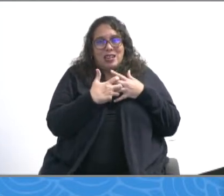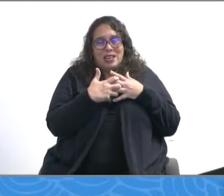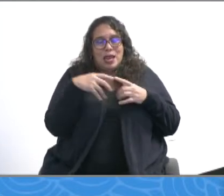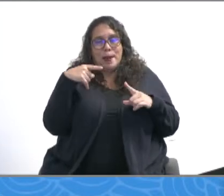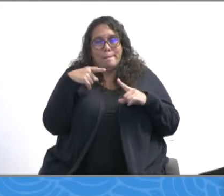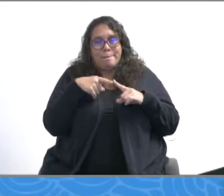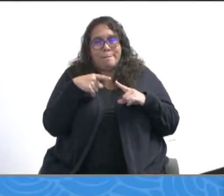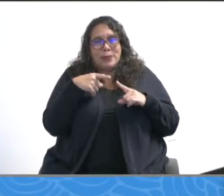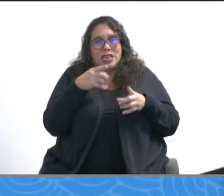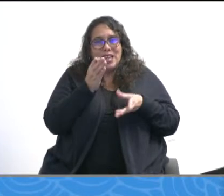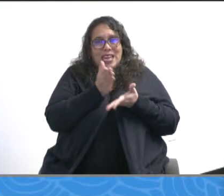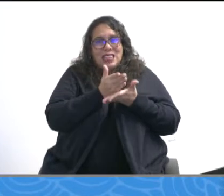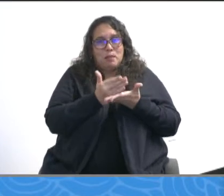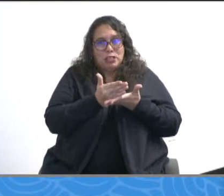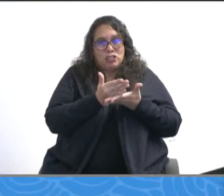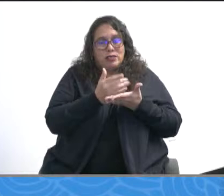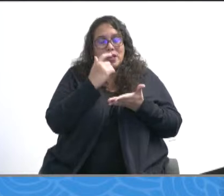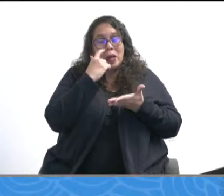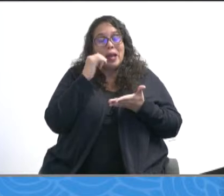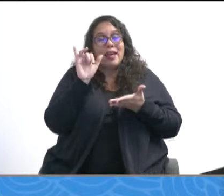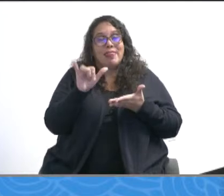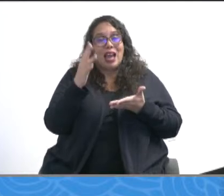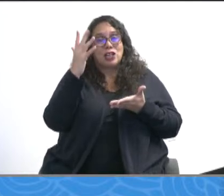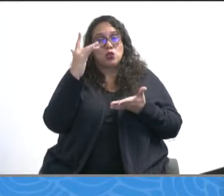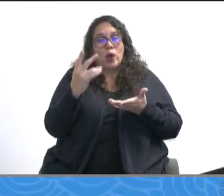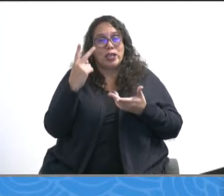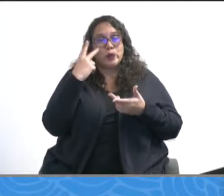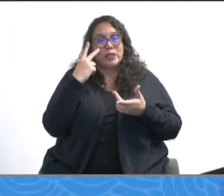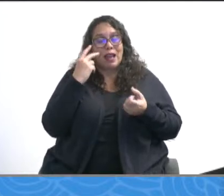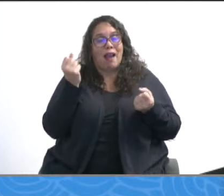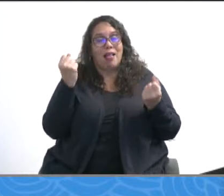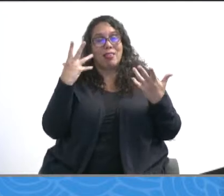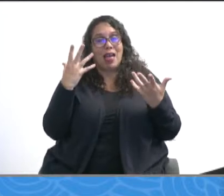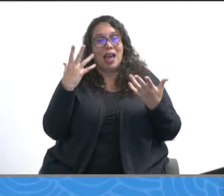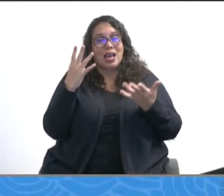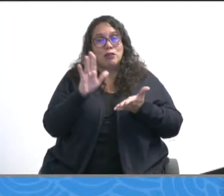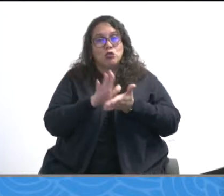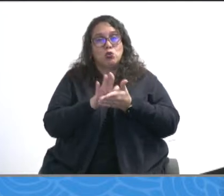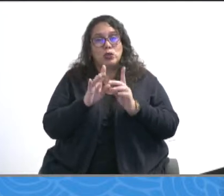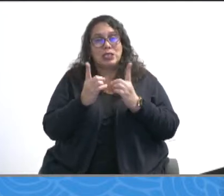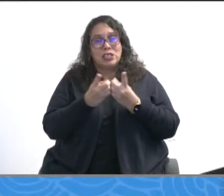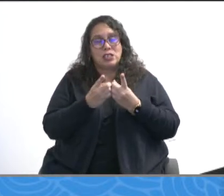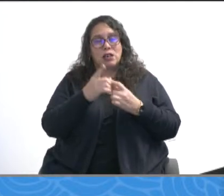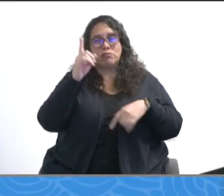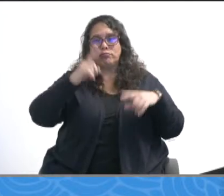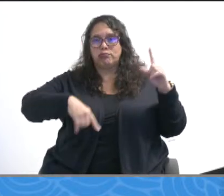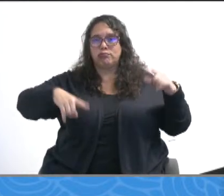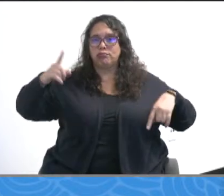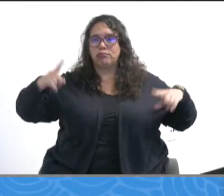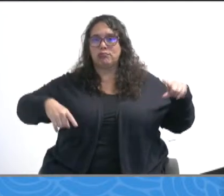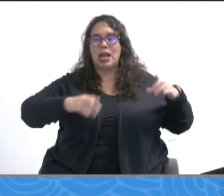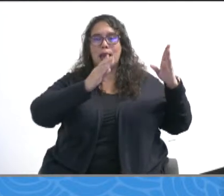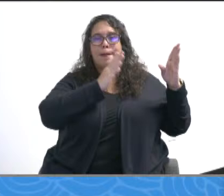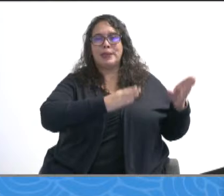And that's why you see a lot of school districts have all these different plans that don't co-exist well together.